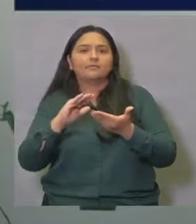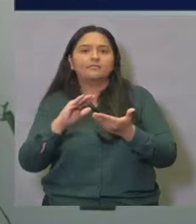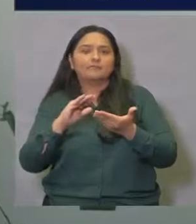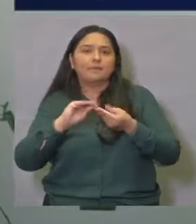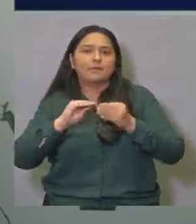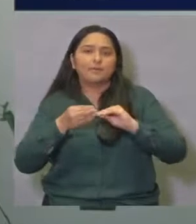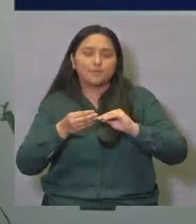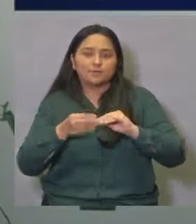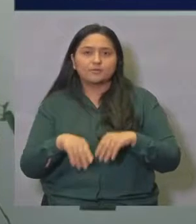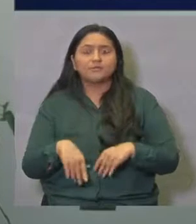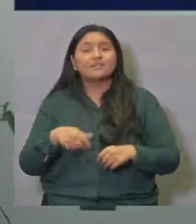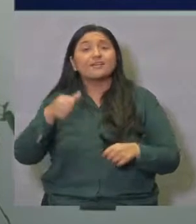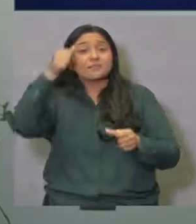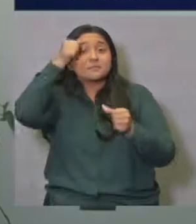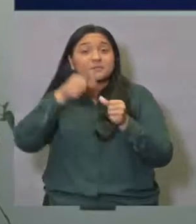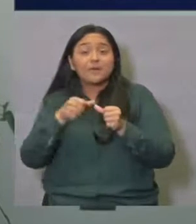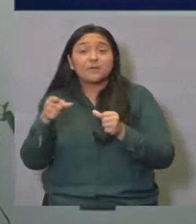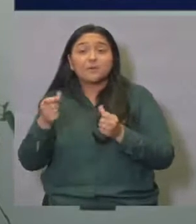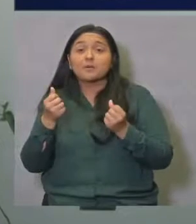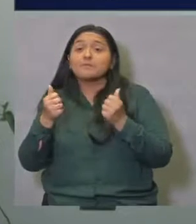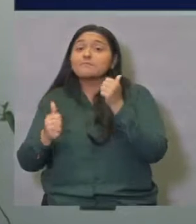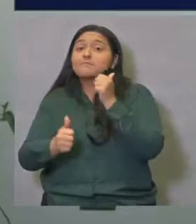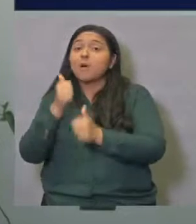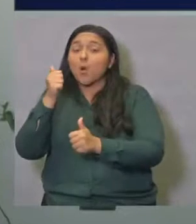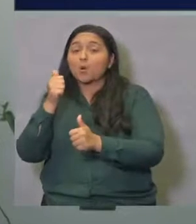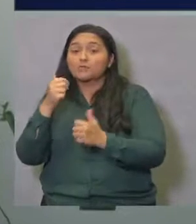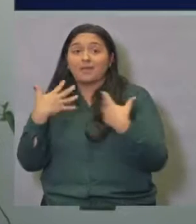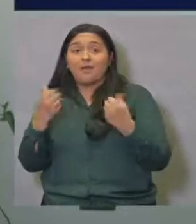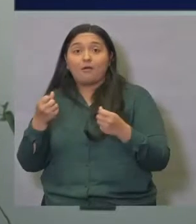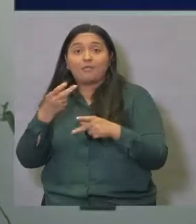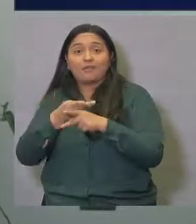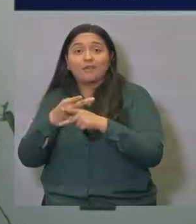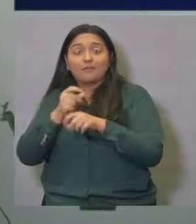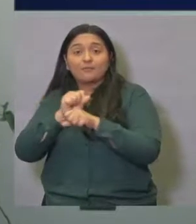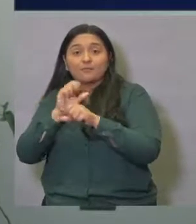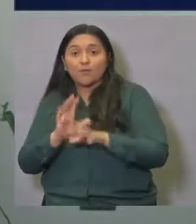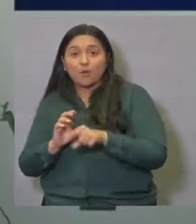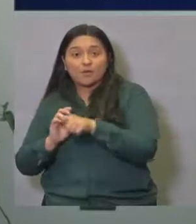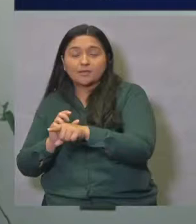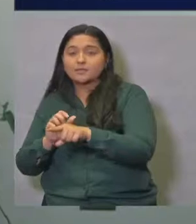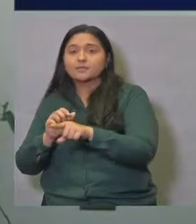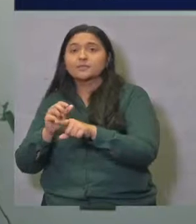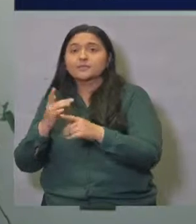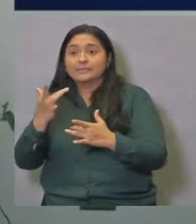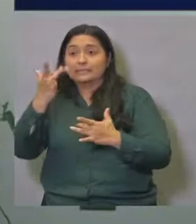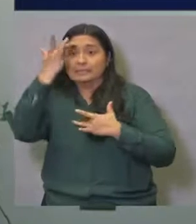MUCH LOWER RATES OF TRANSMISSION.